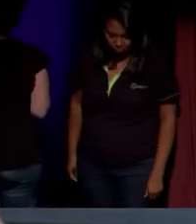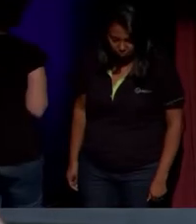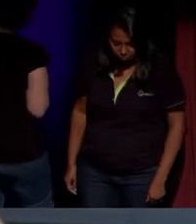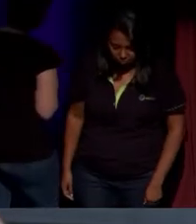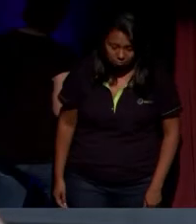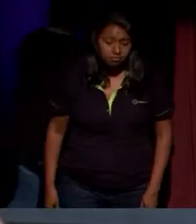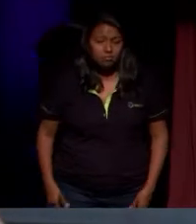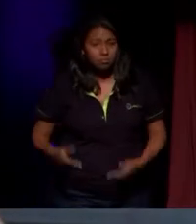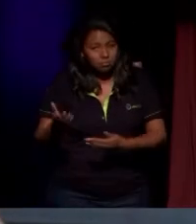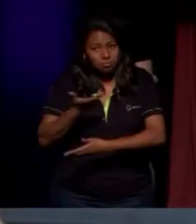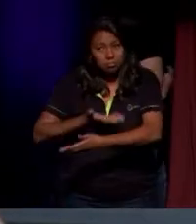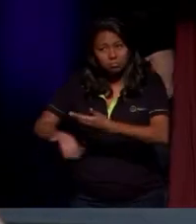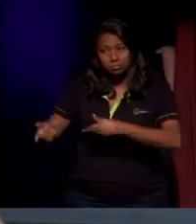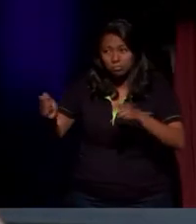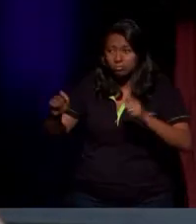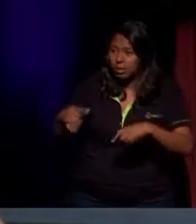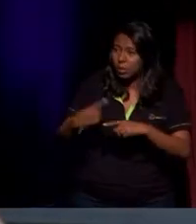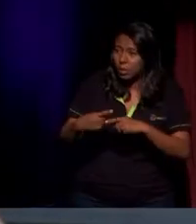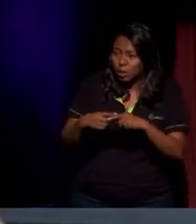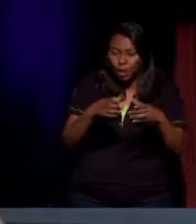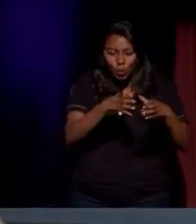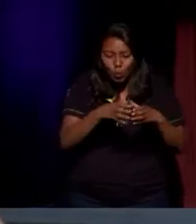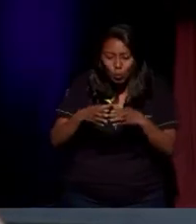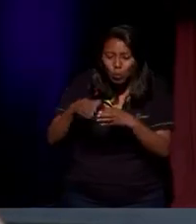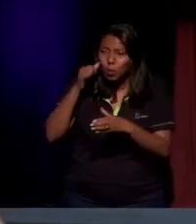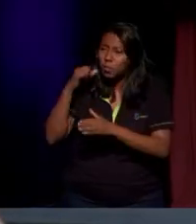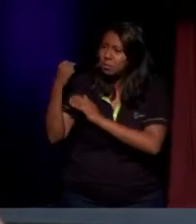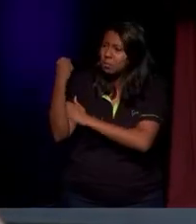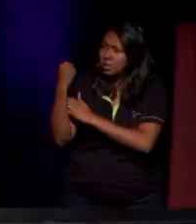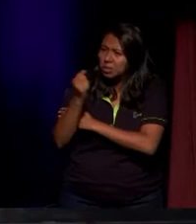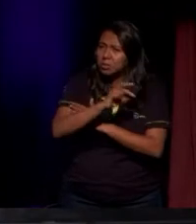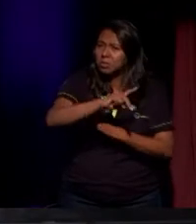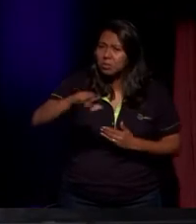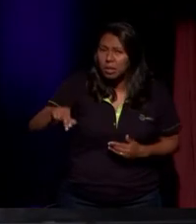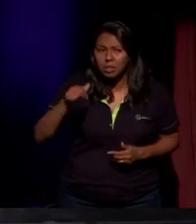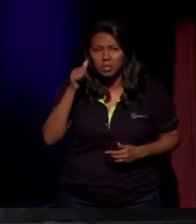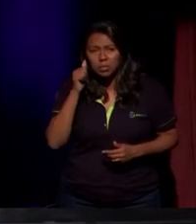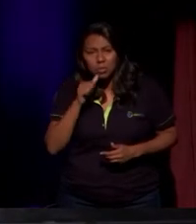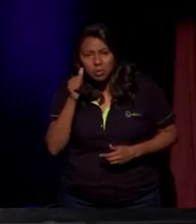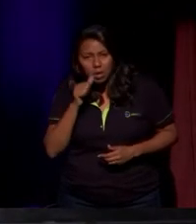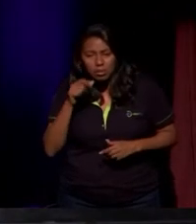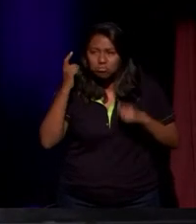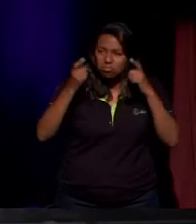because there are as many feminisms as there are so many women and how many worries and realities,